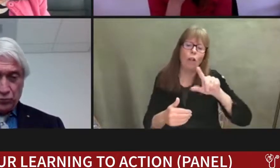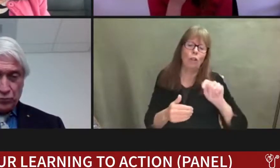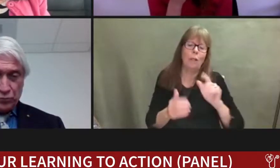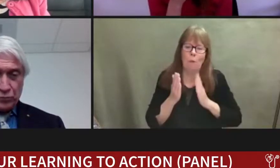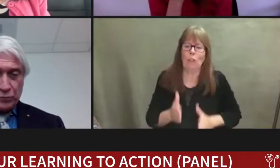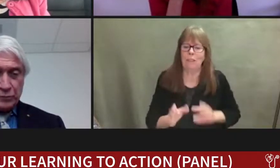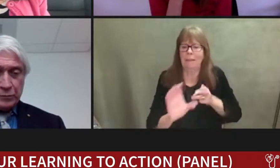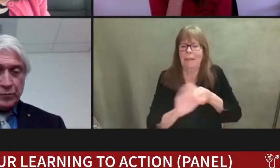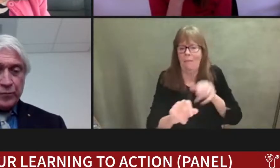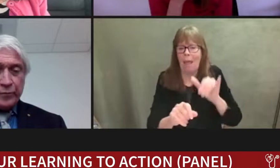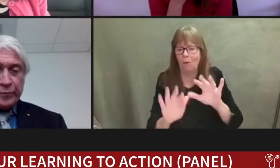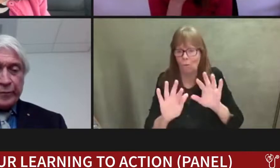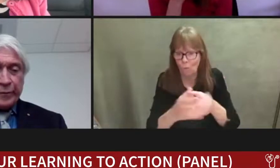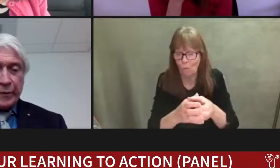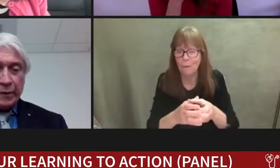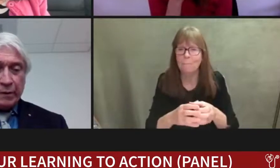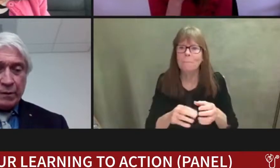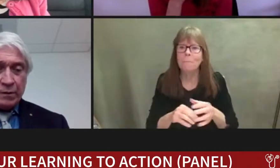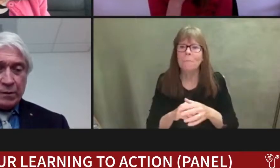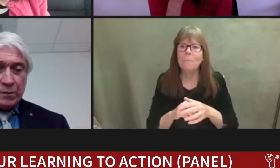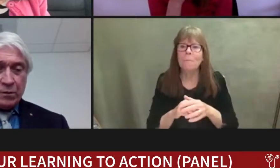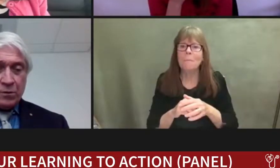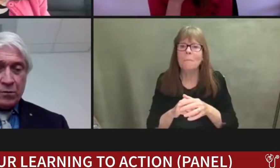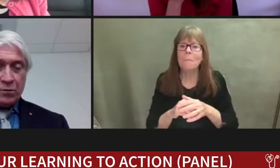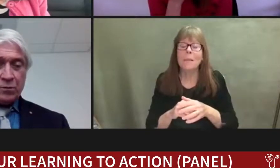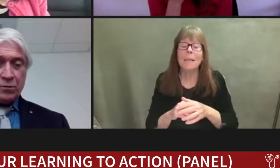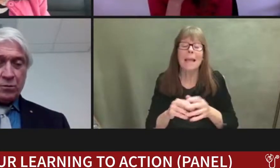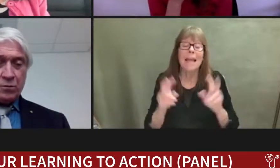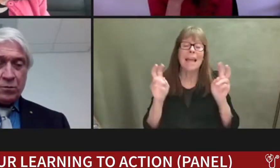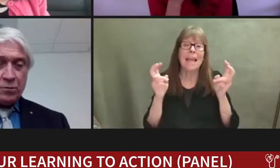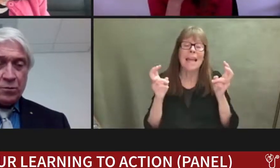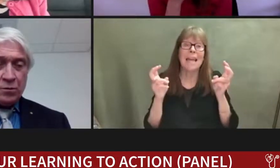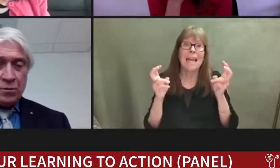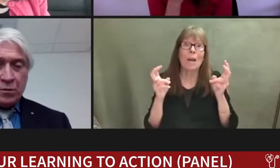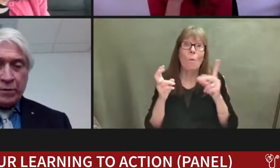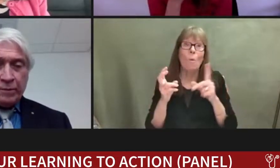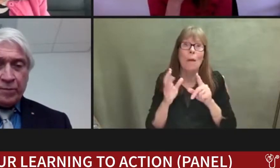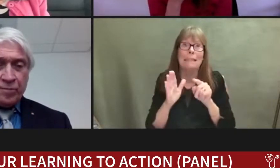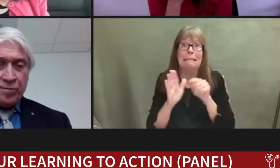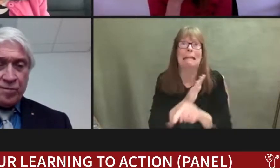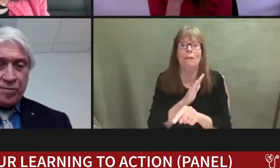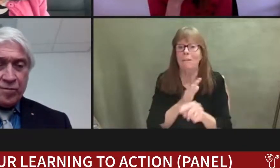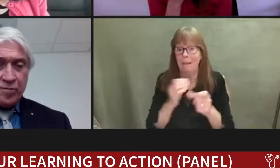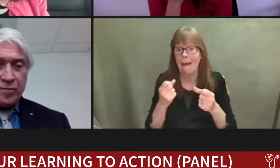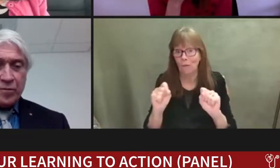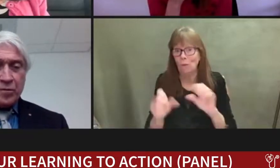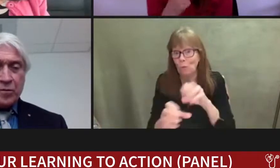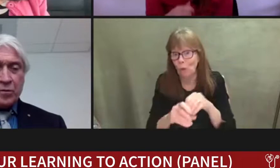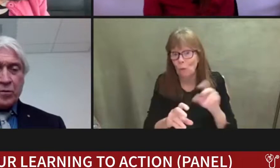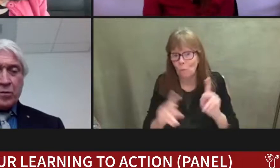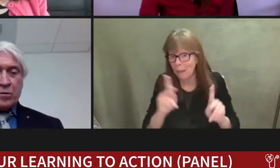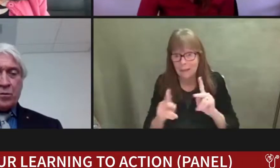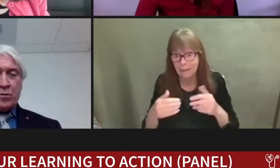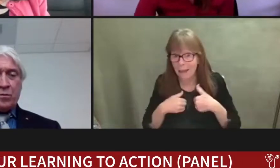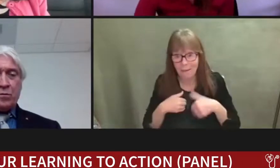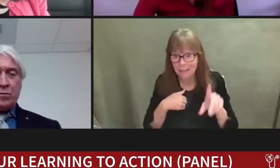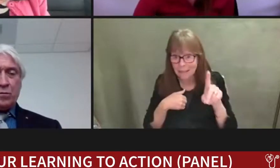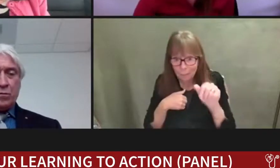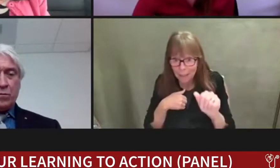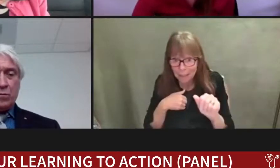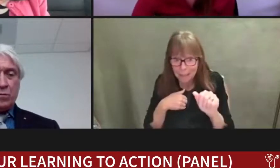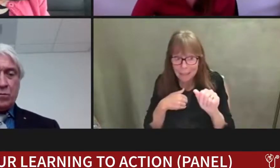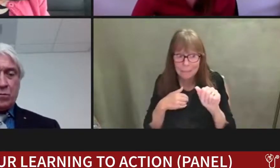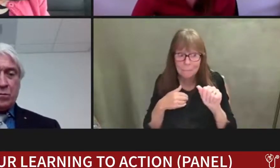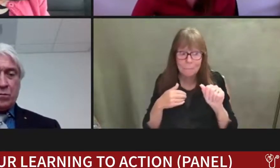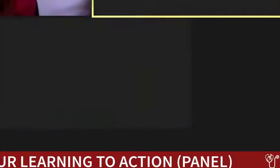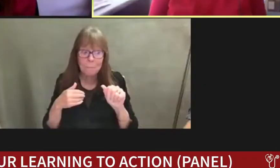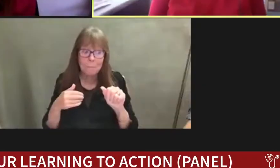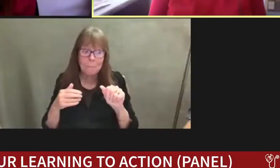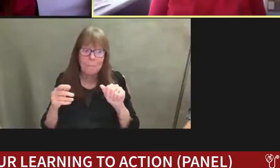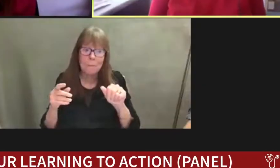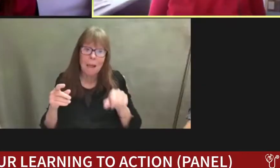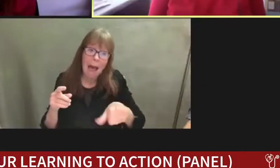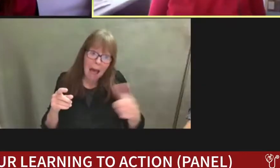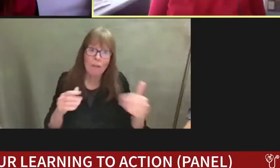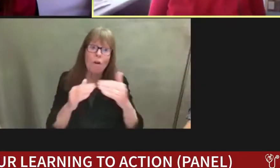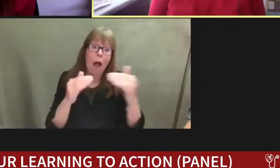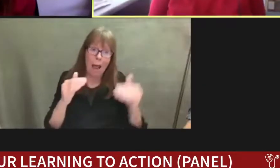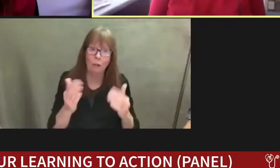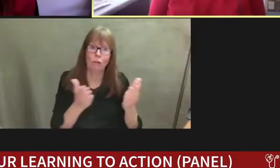And what killed the effort to include people with disabilities was other underserved populations